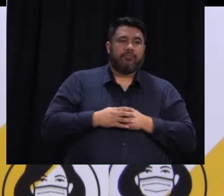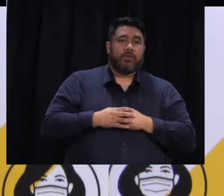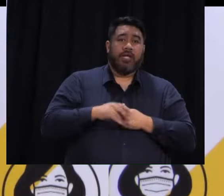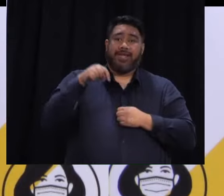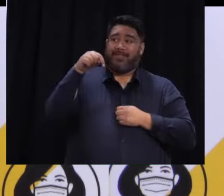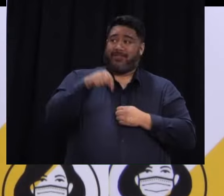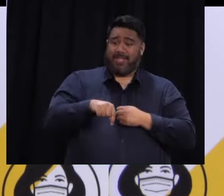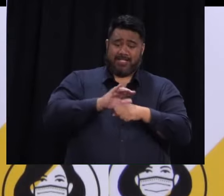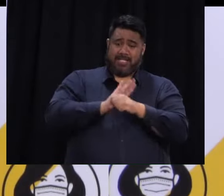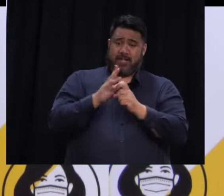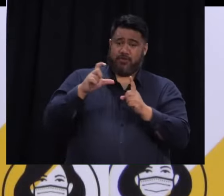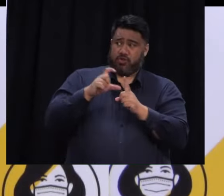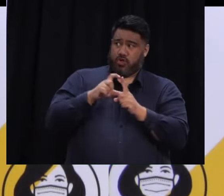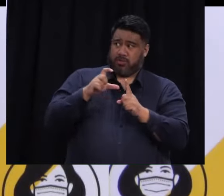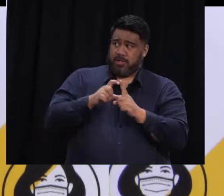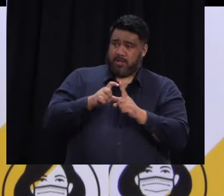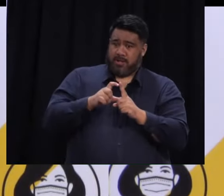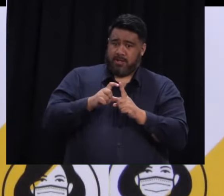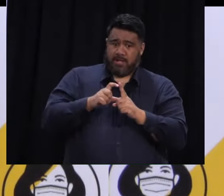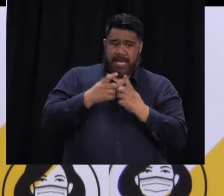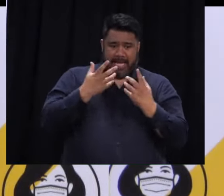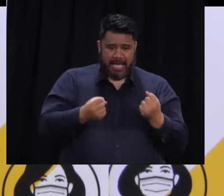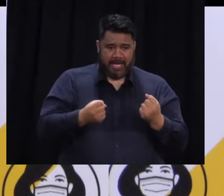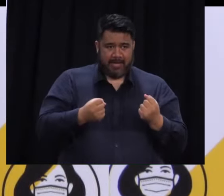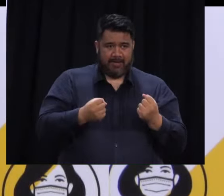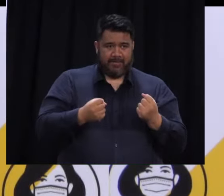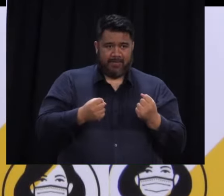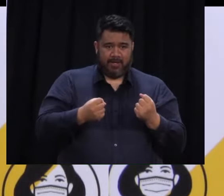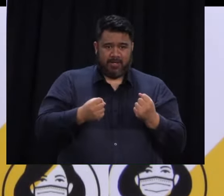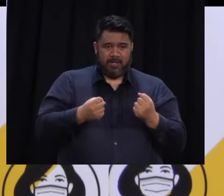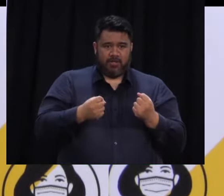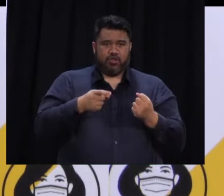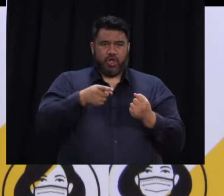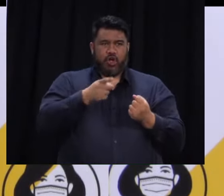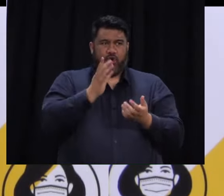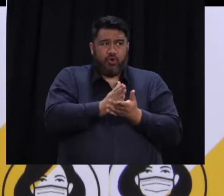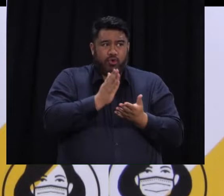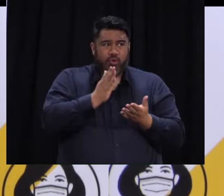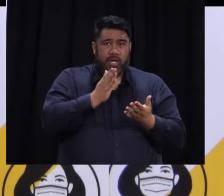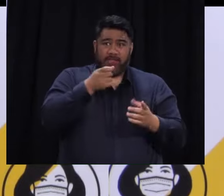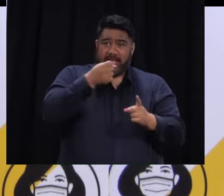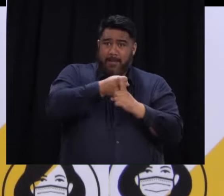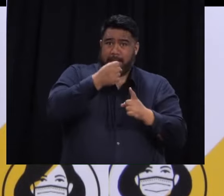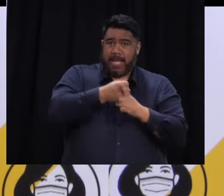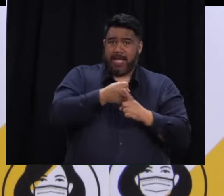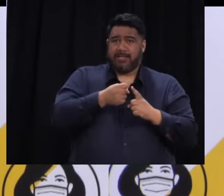our rules. I'm just going to go Amelia. Thank you N real terms, wht impacts has this Delta outbreak